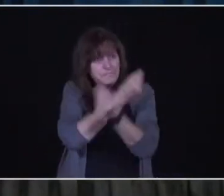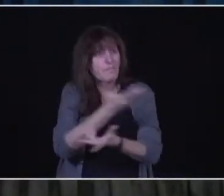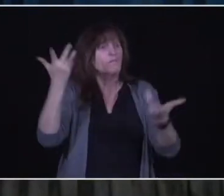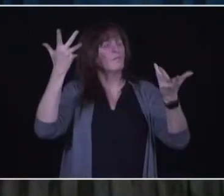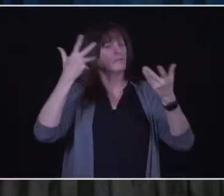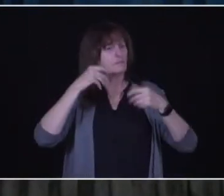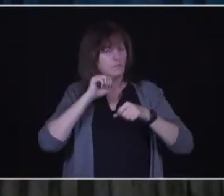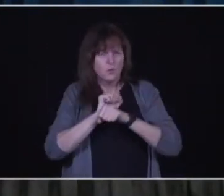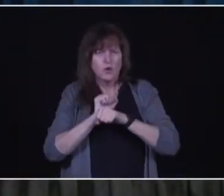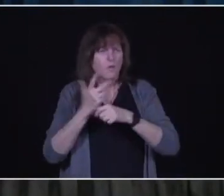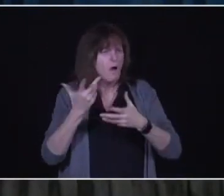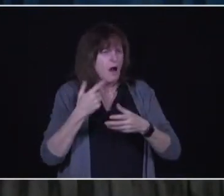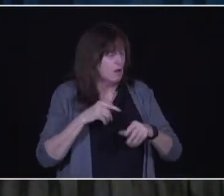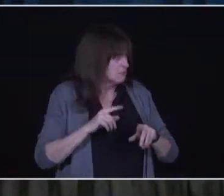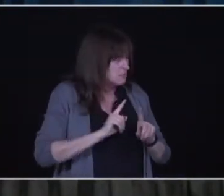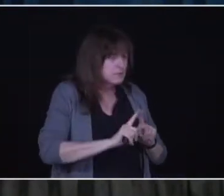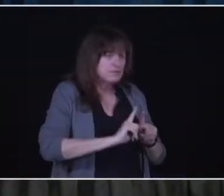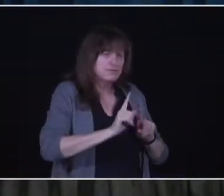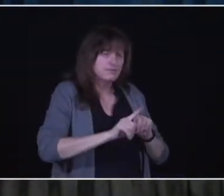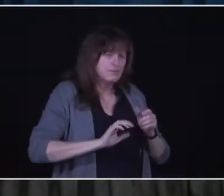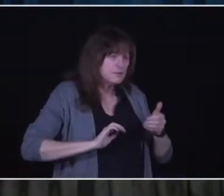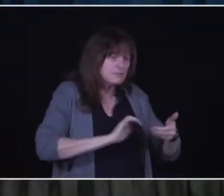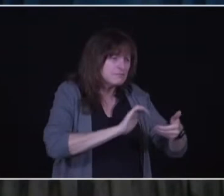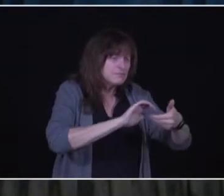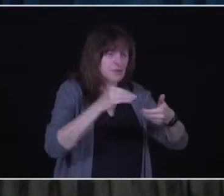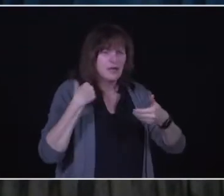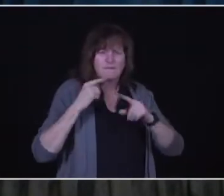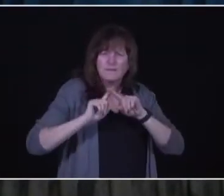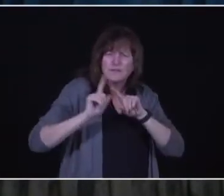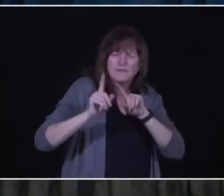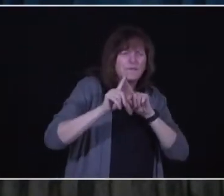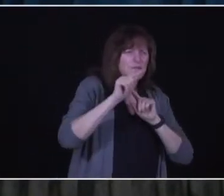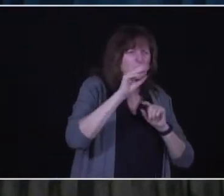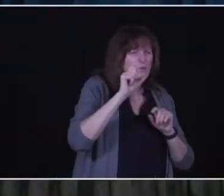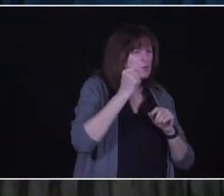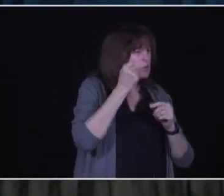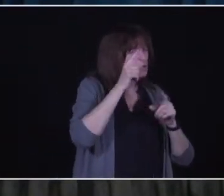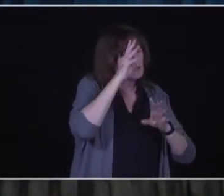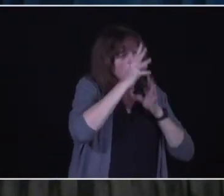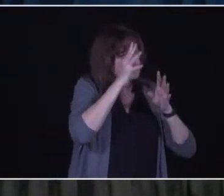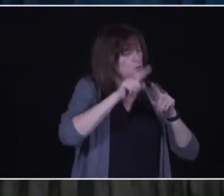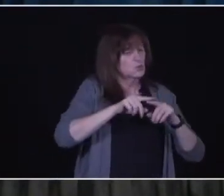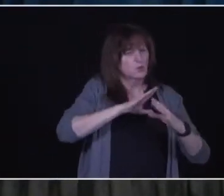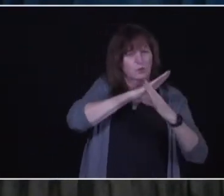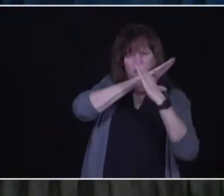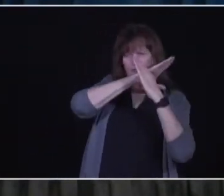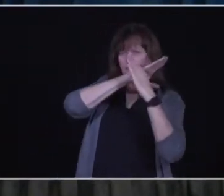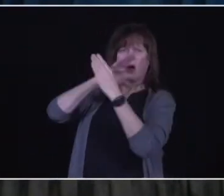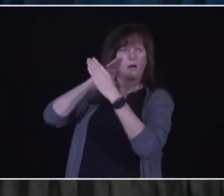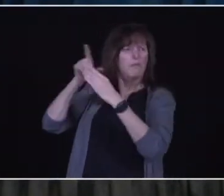legislative tools that augment our strategy and support our efforts to stop this crime. It is another tool in our toolbox